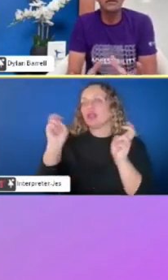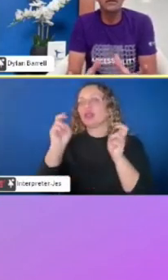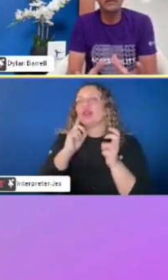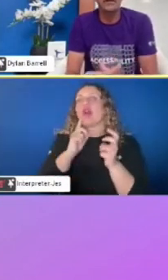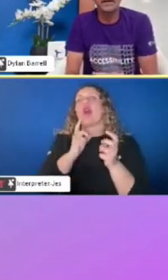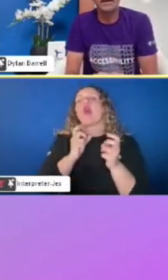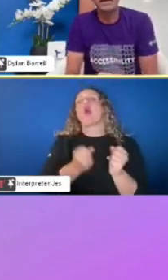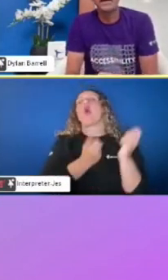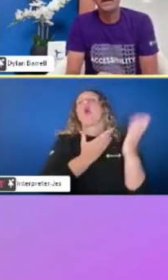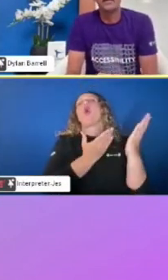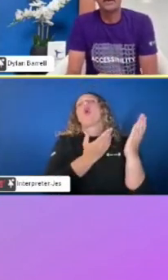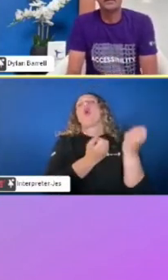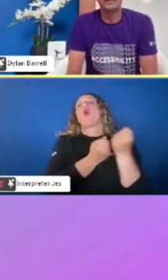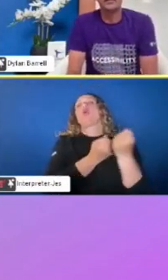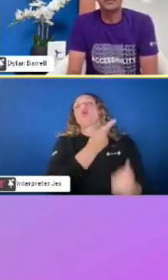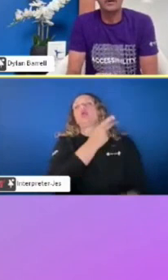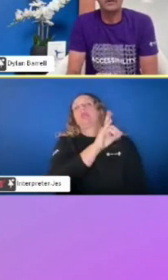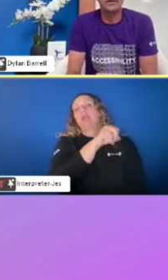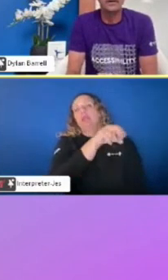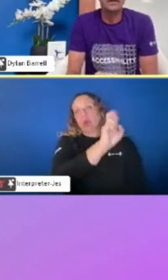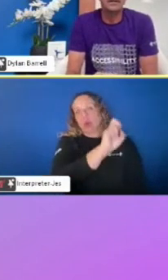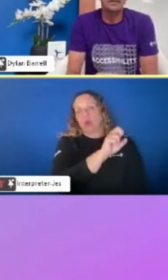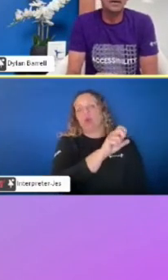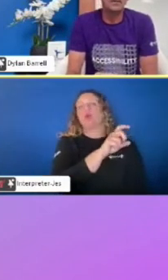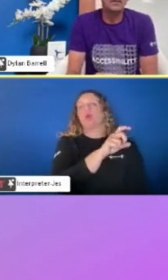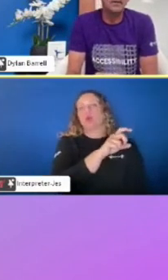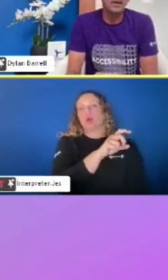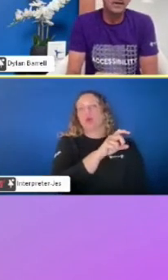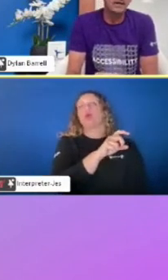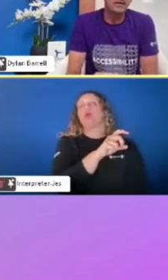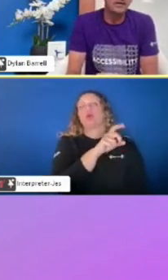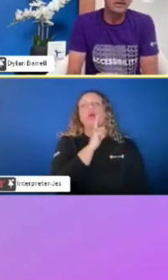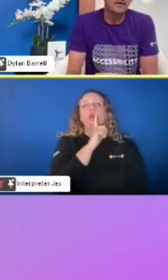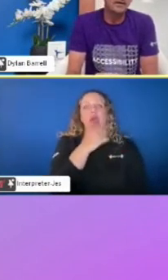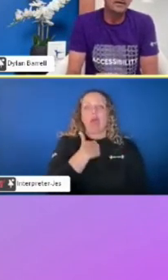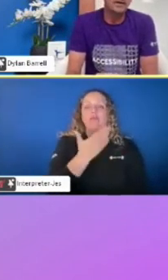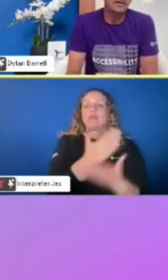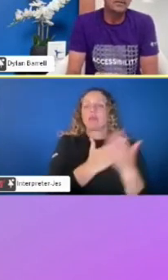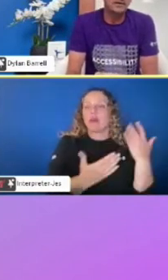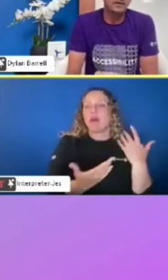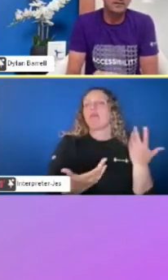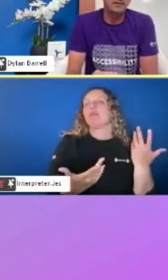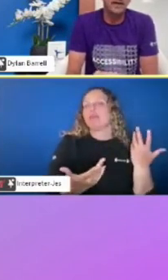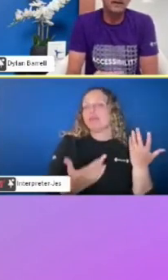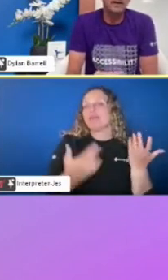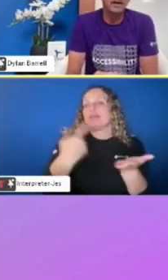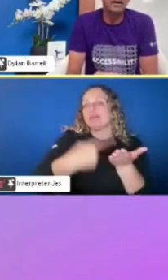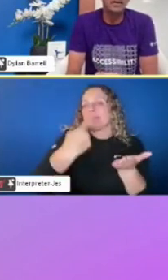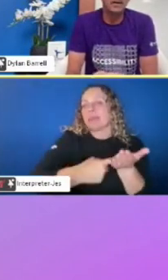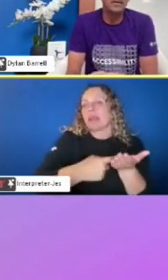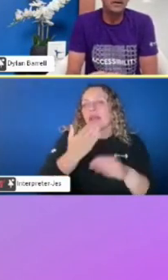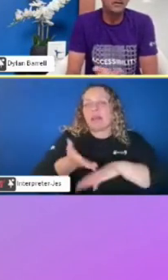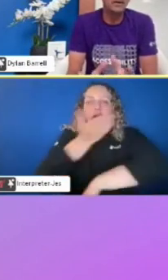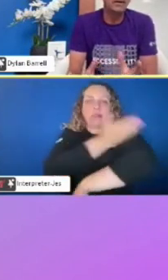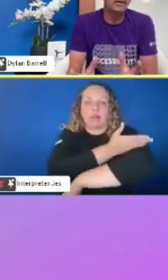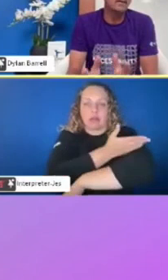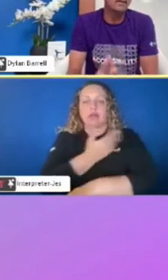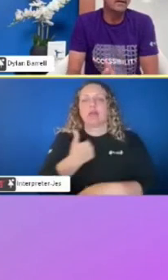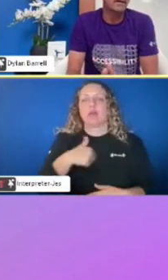so I felt like it really also warranted some coverage in talking about the enhancements that we've made over the last year. One of the things